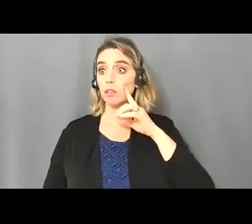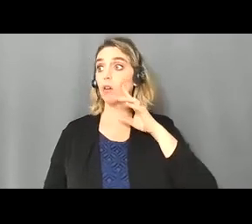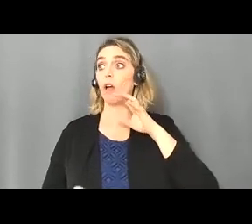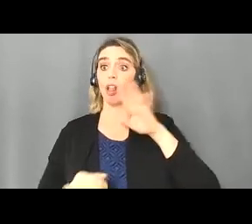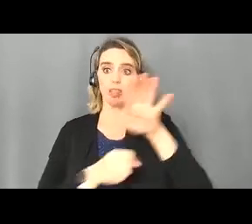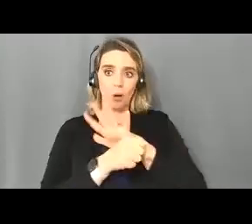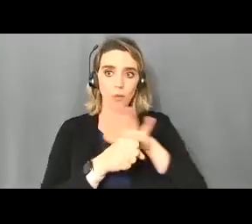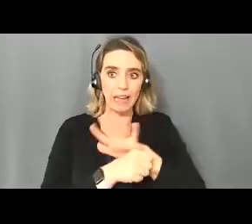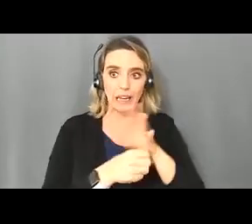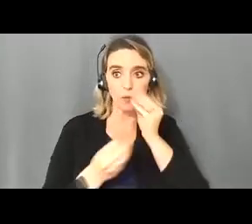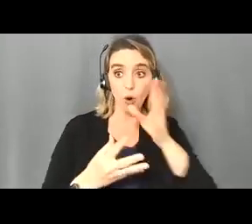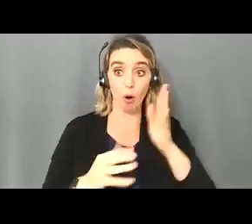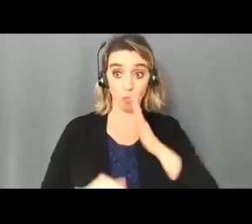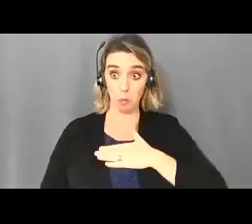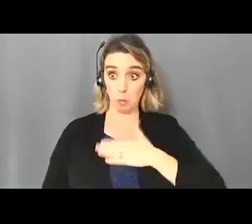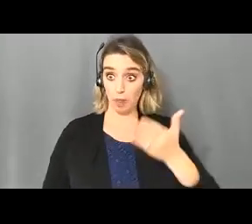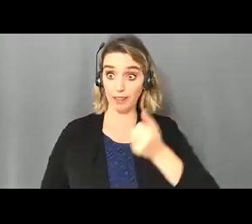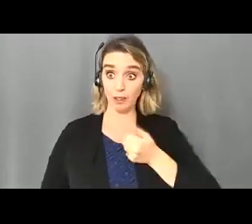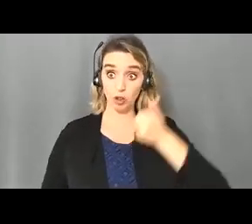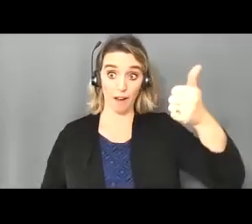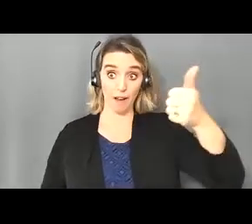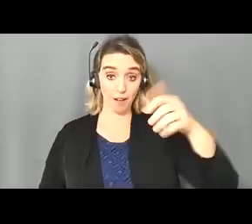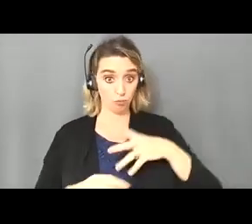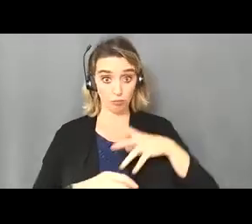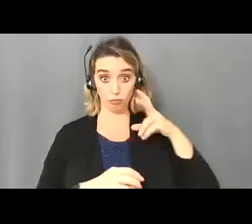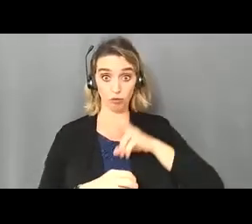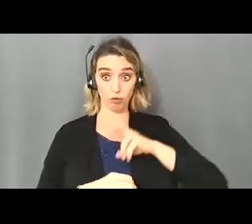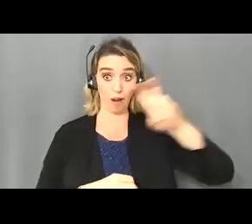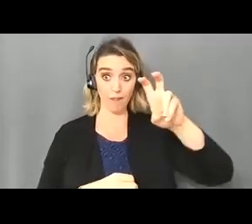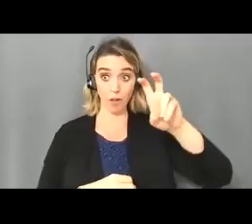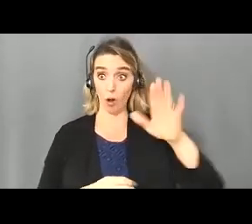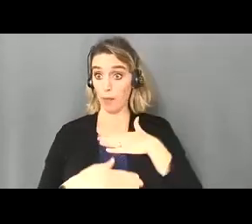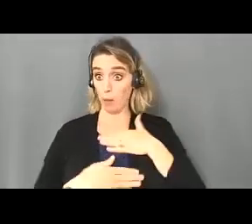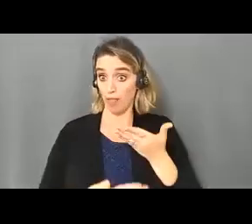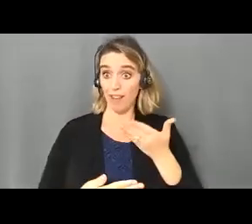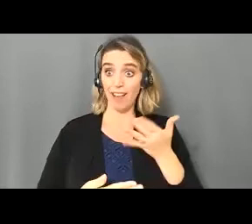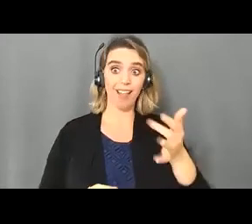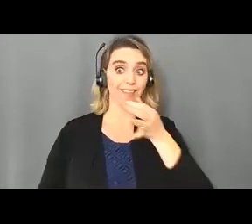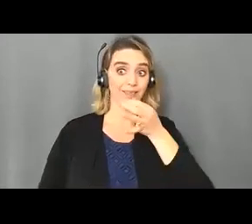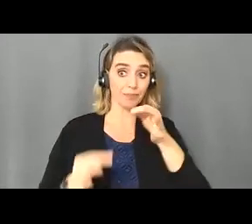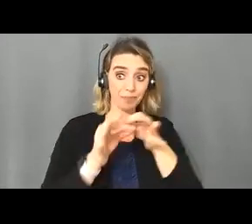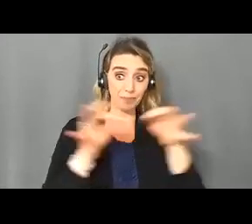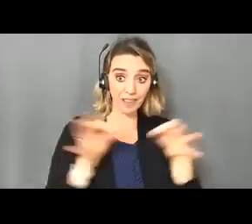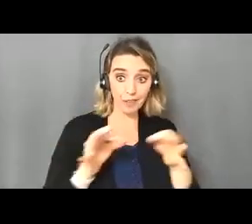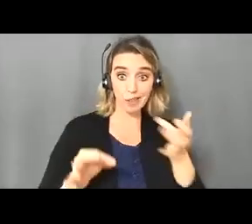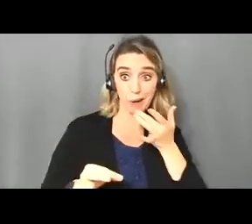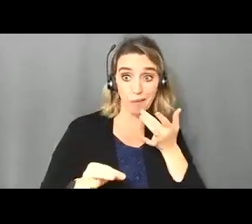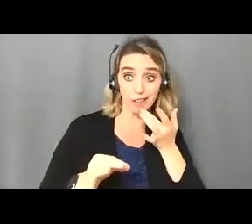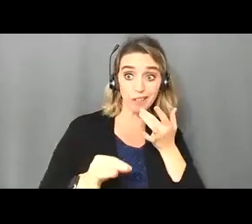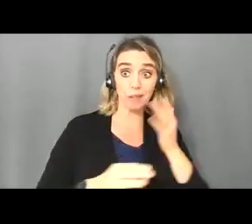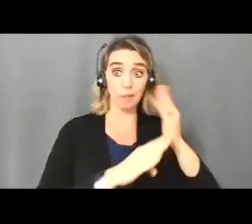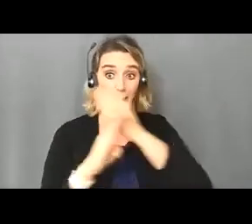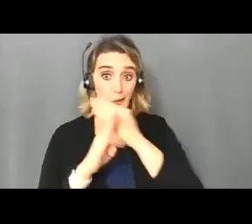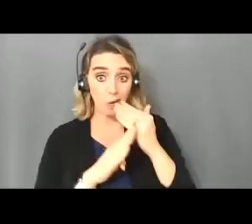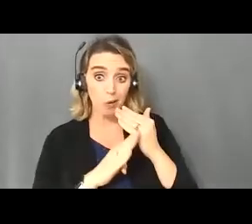Is somebody willing to travel? Do they need to travel? Are there language preferences or barriers in place? Are there preferences